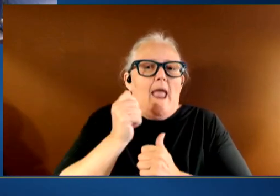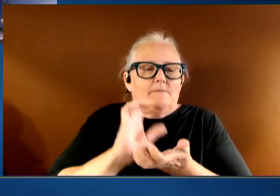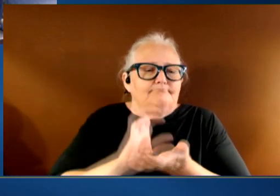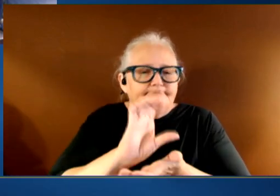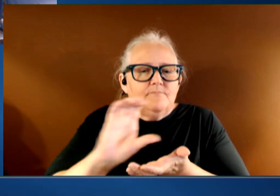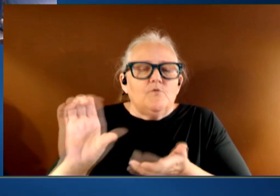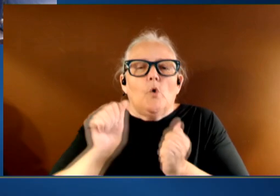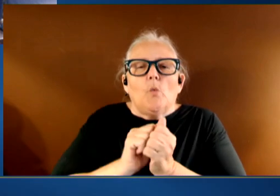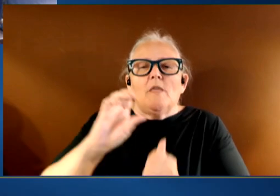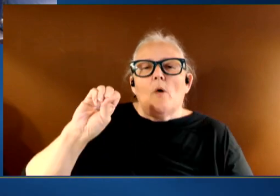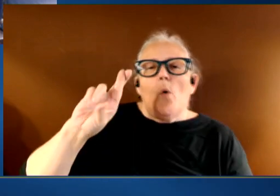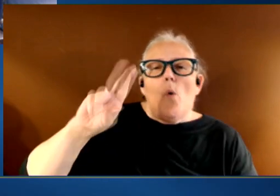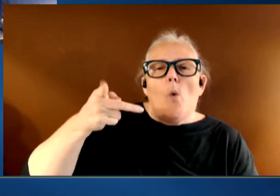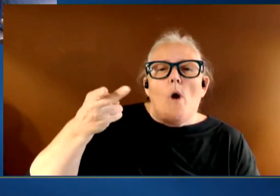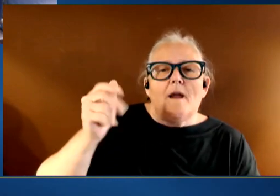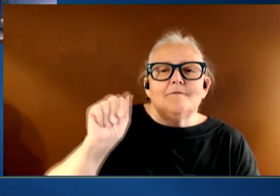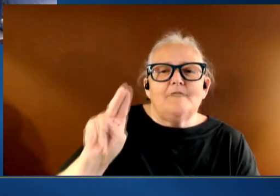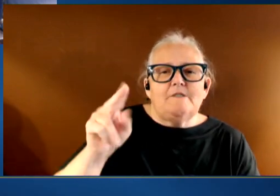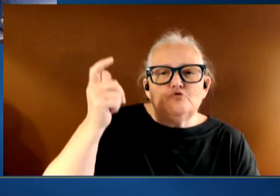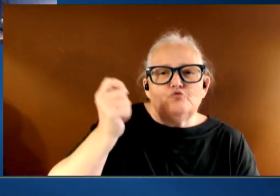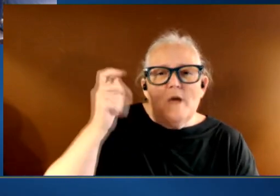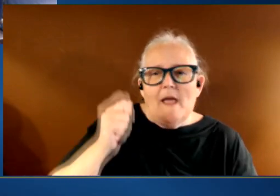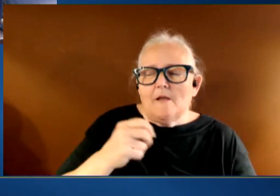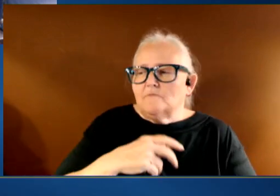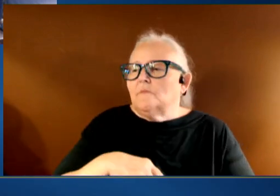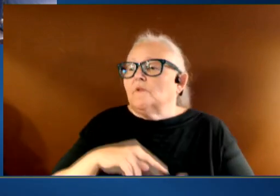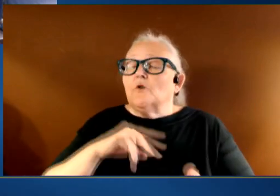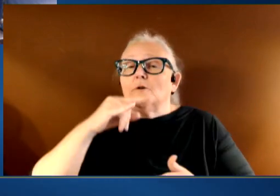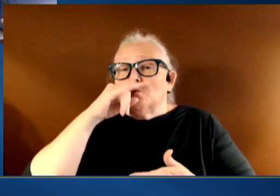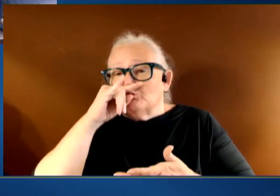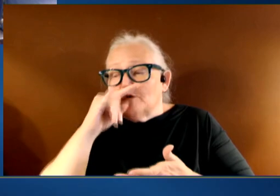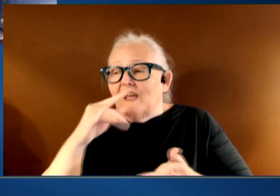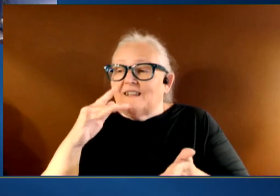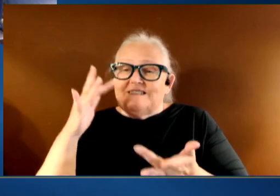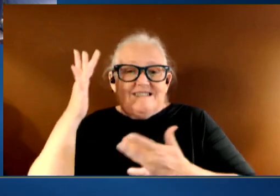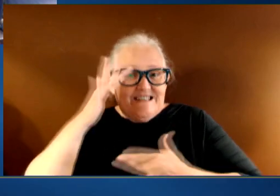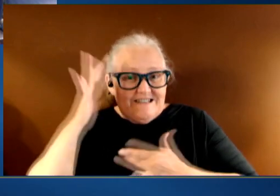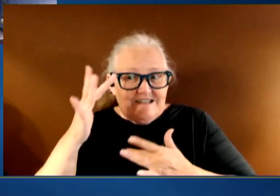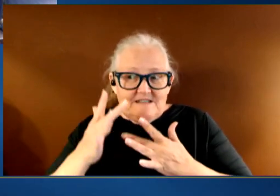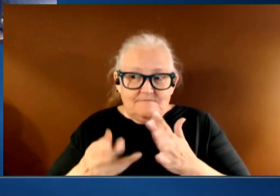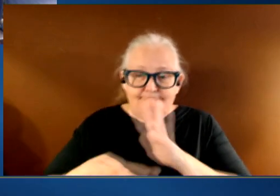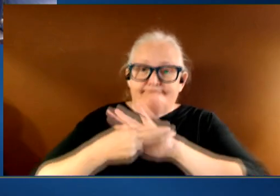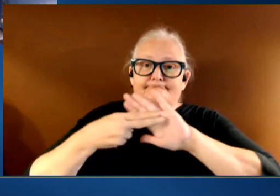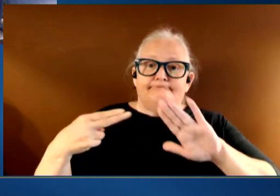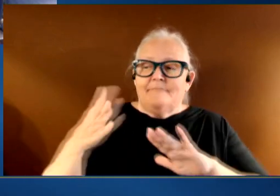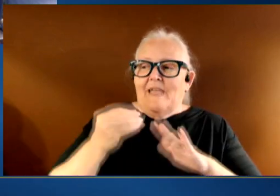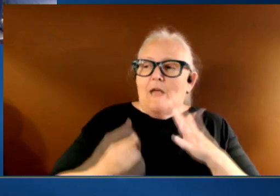Project, Rare Pediatric Disease Designation, and Priority Review Voucher Programs, as well as